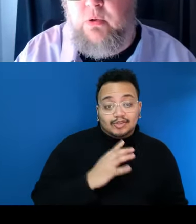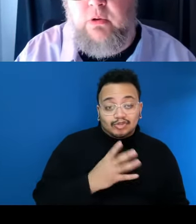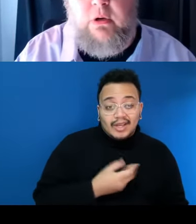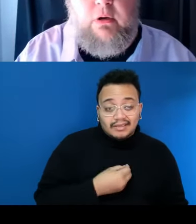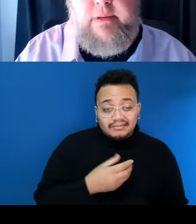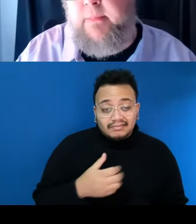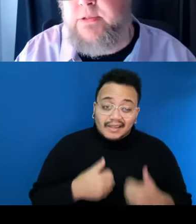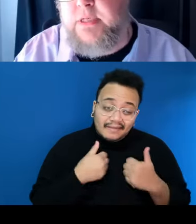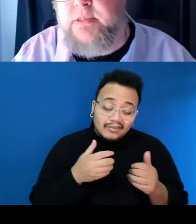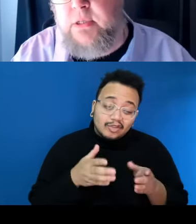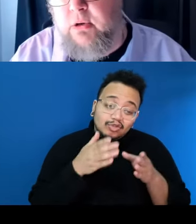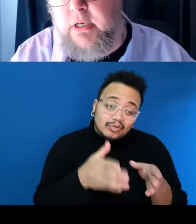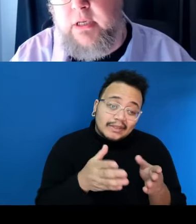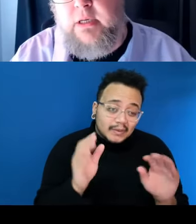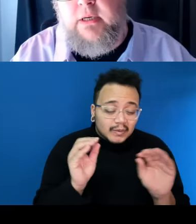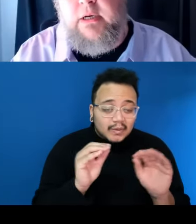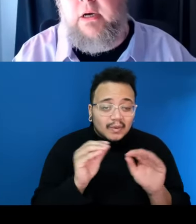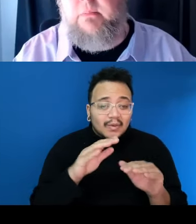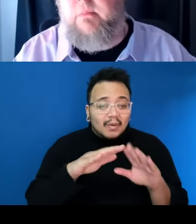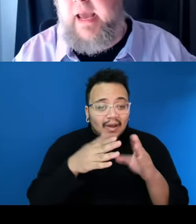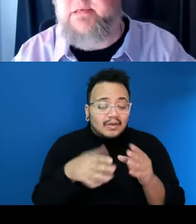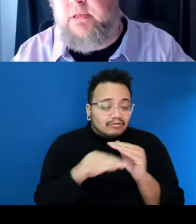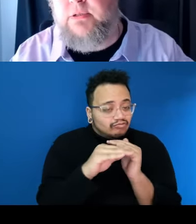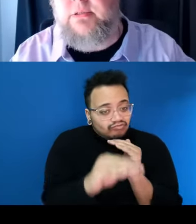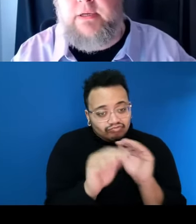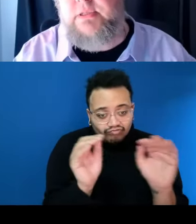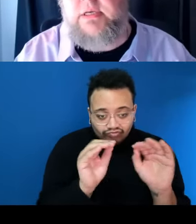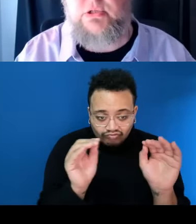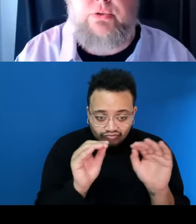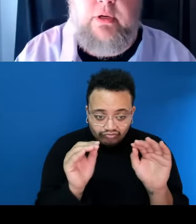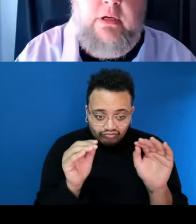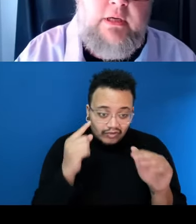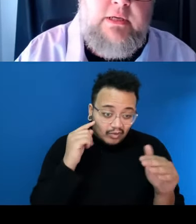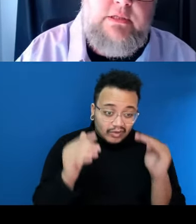or housing insecurity as adults, not just as children.